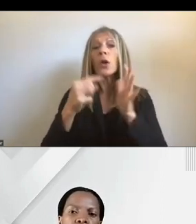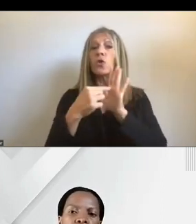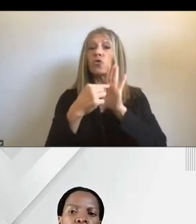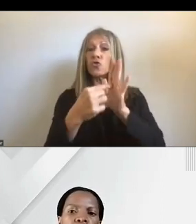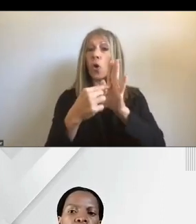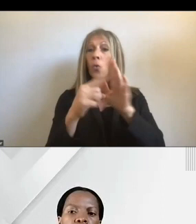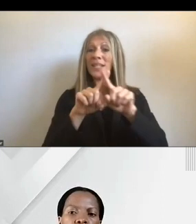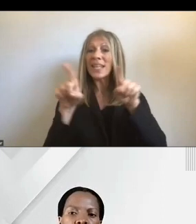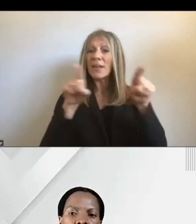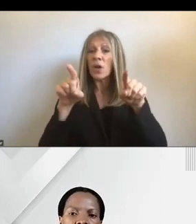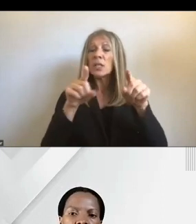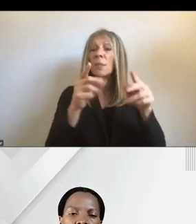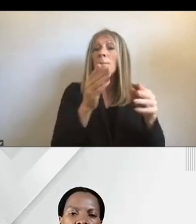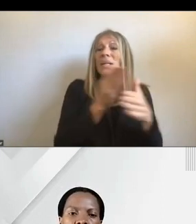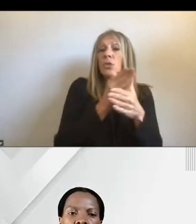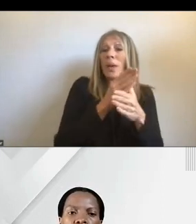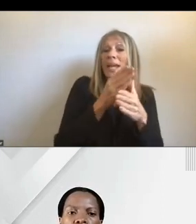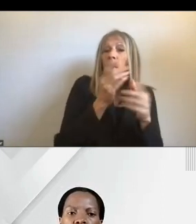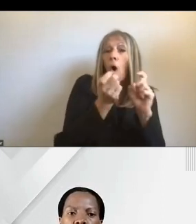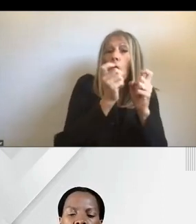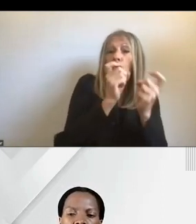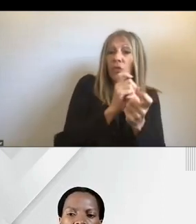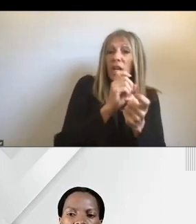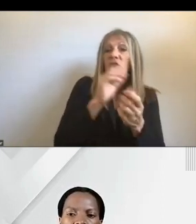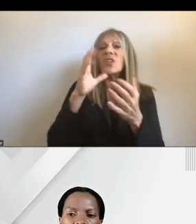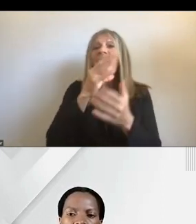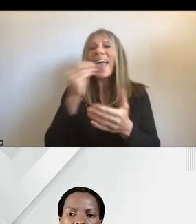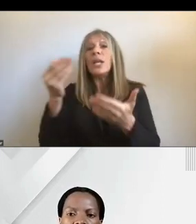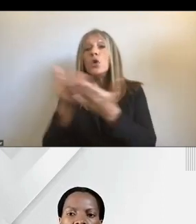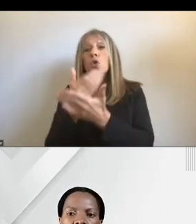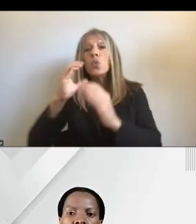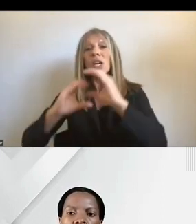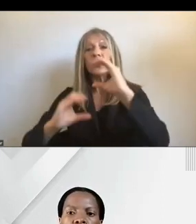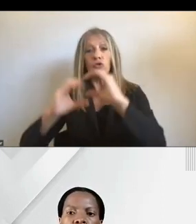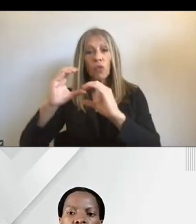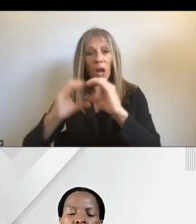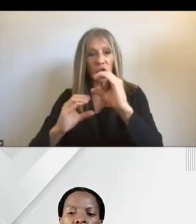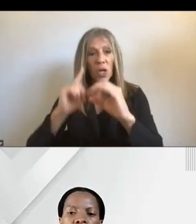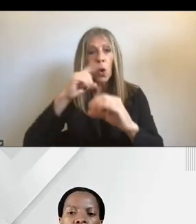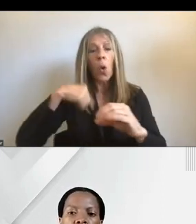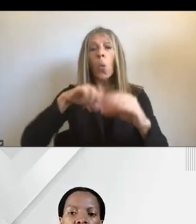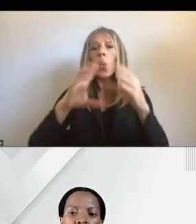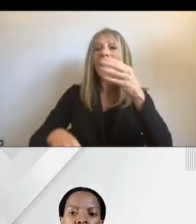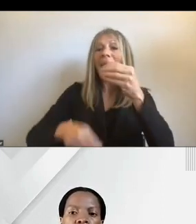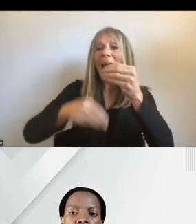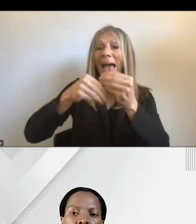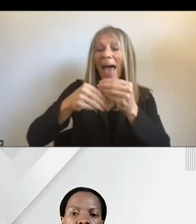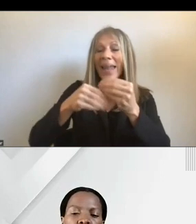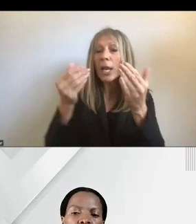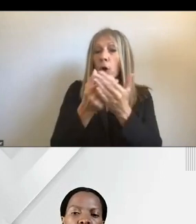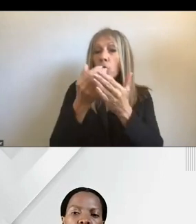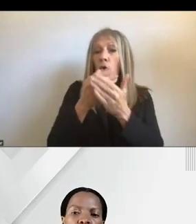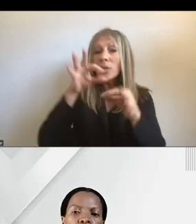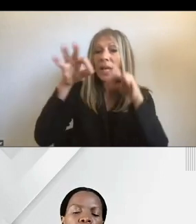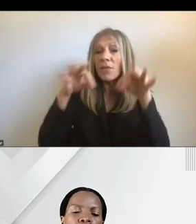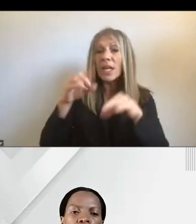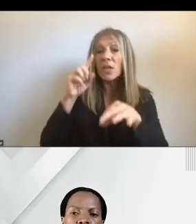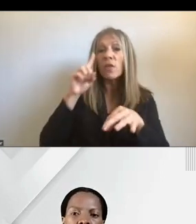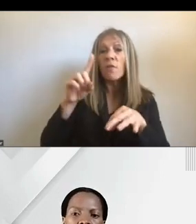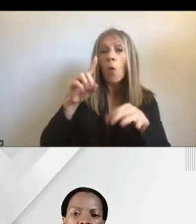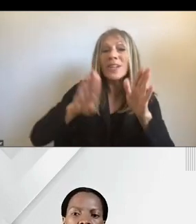between alterations and new construction. We added an accompanying definition for the term "developed."